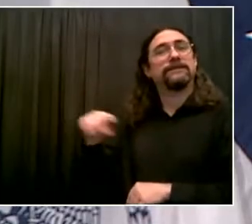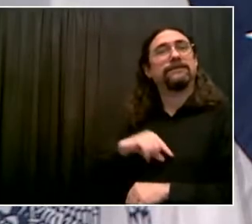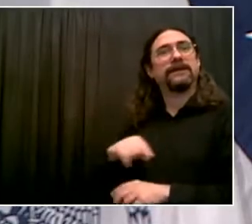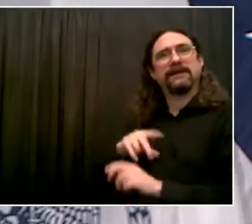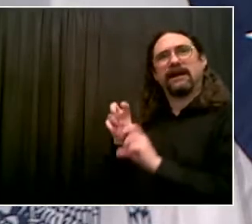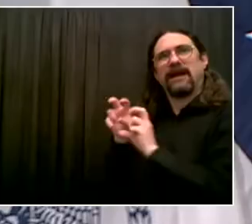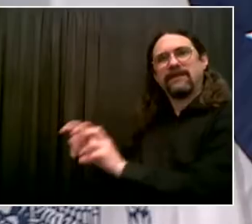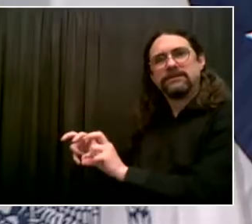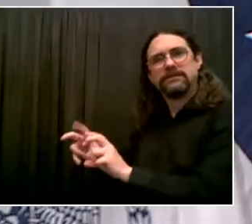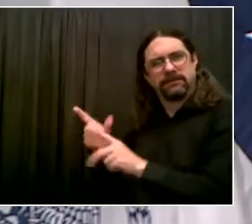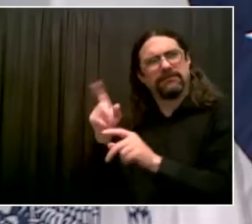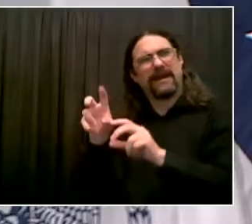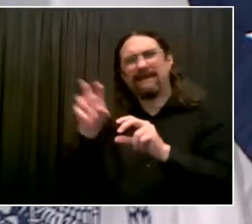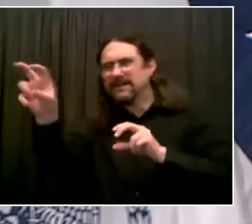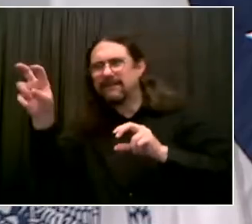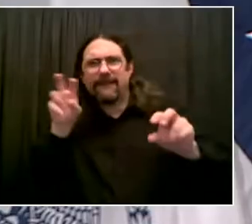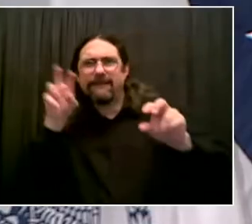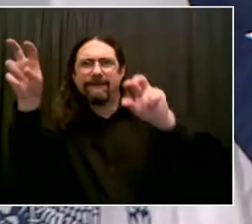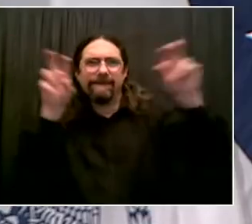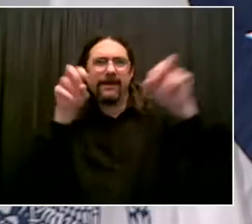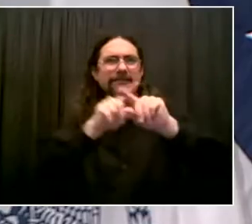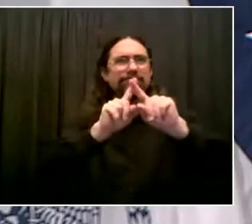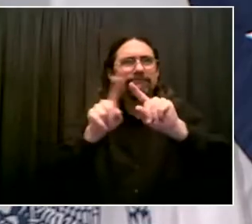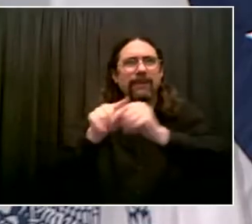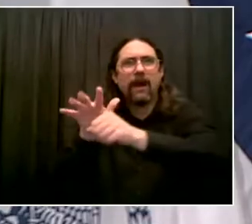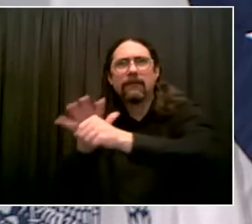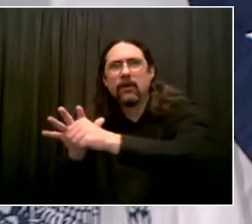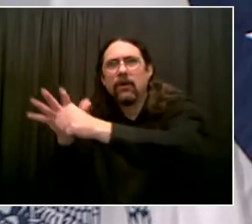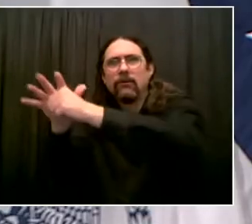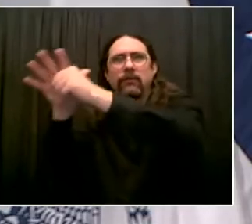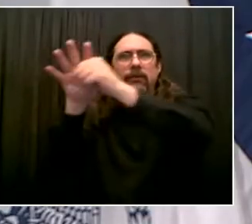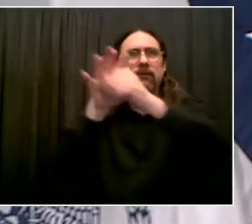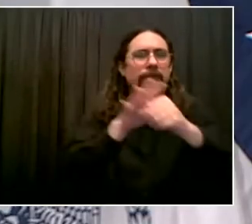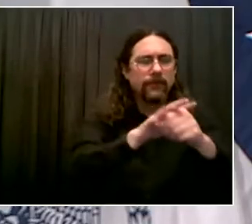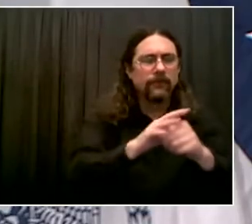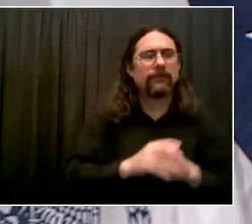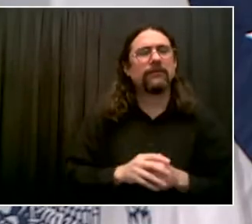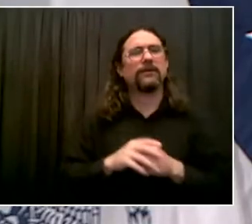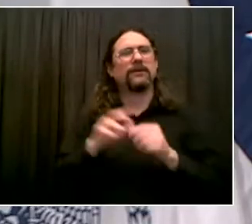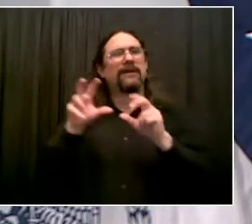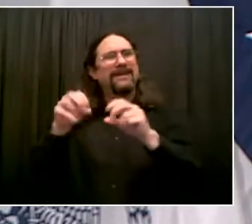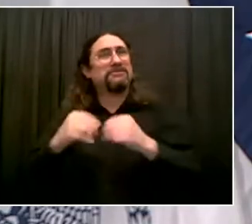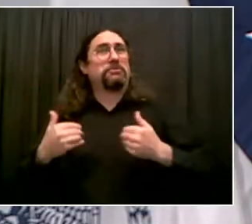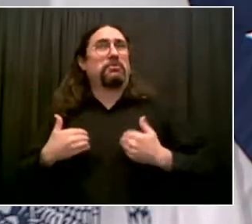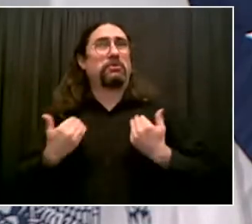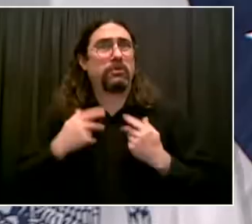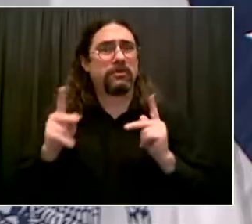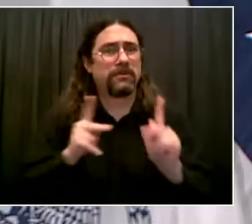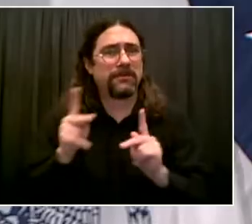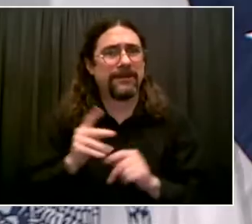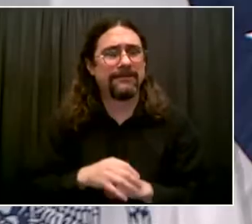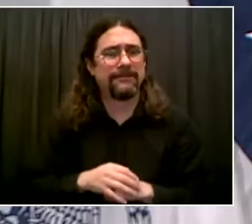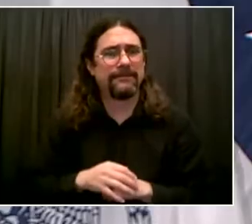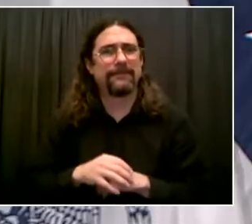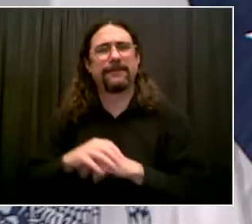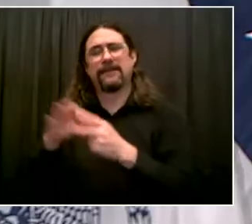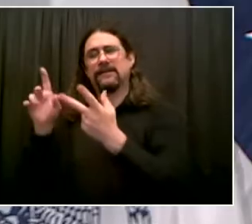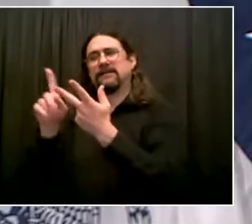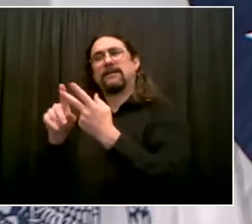WE KNOW THAT INVESTING IN OUR YOUNG PEOPLE MAKES A HUGE DIFFERENCE.